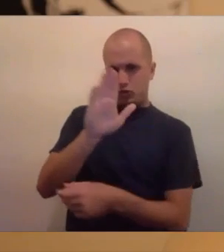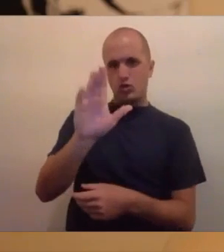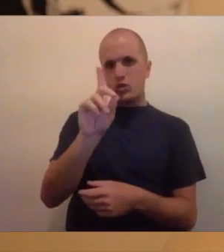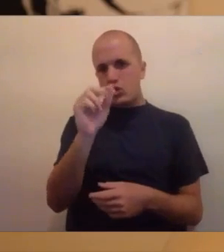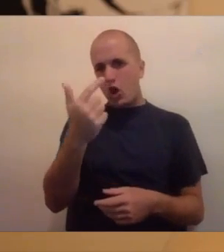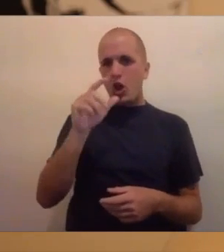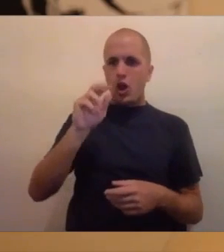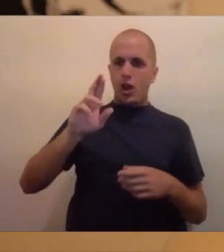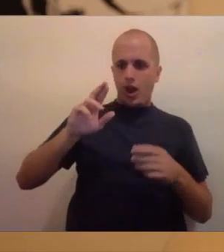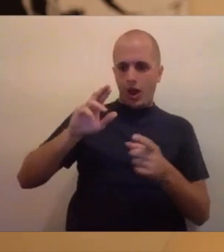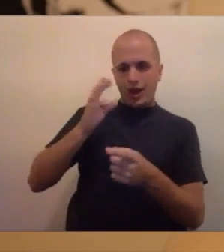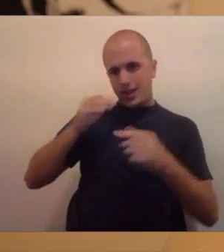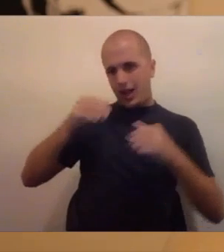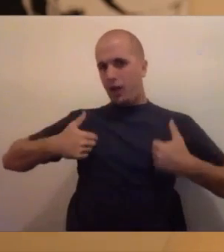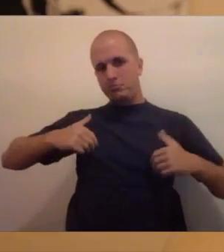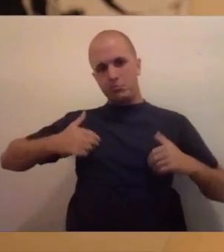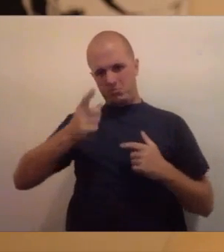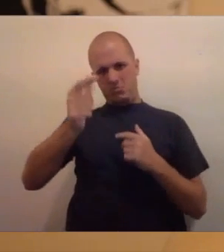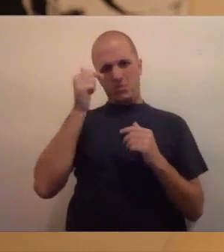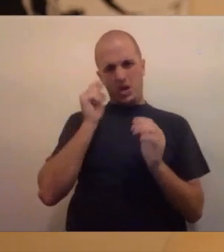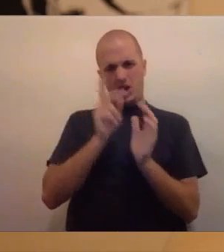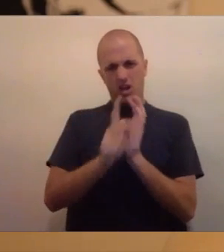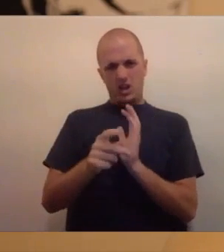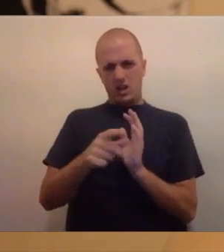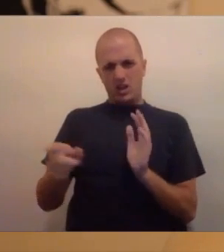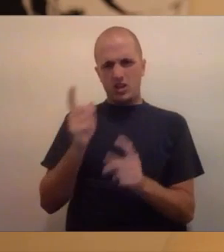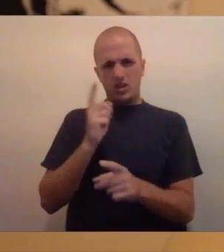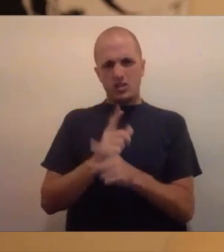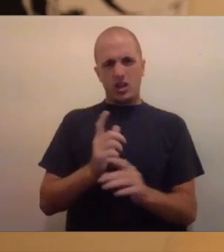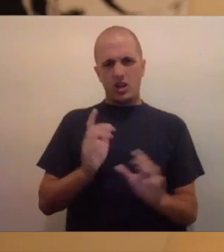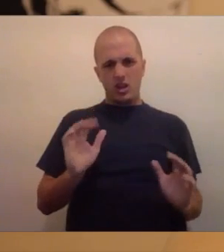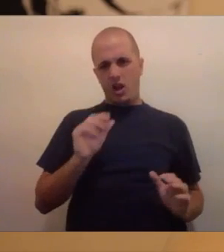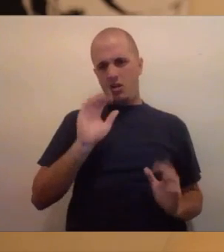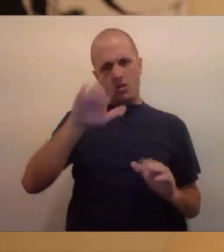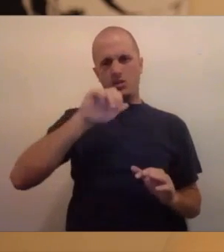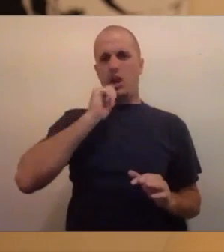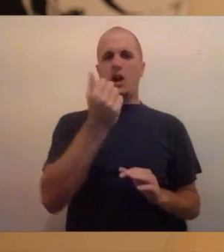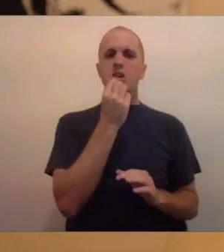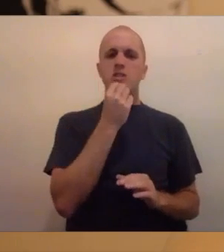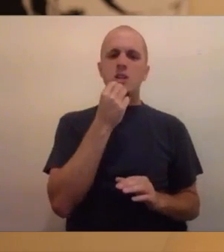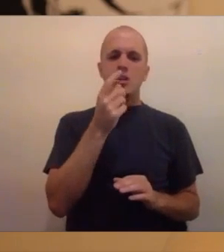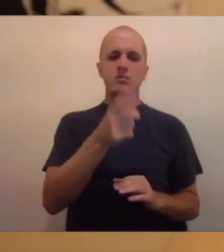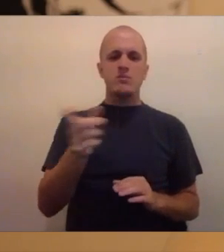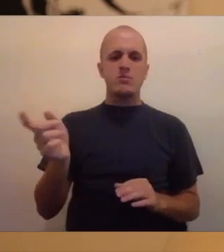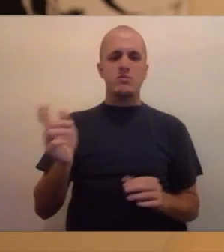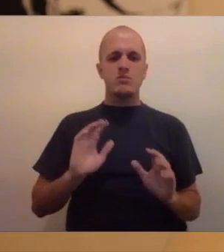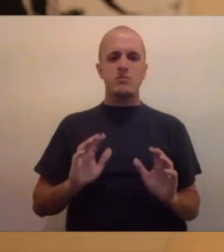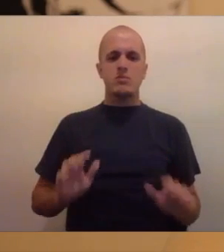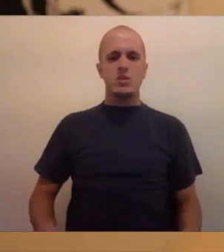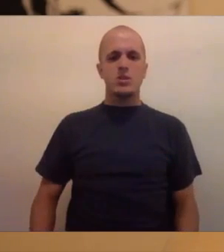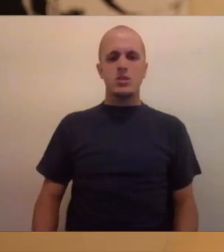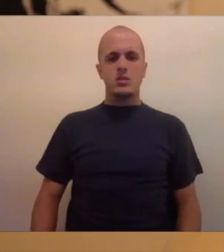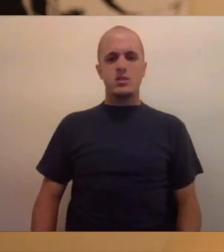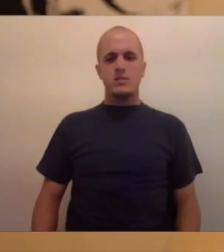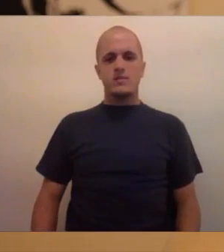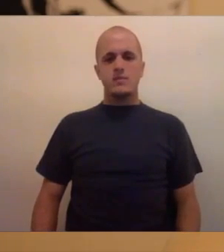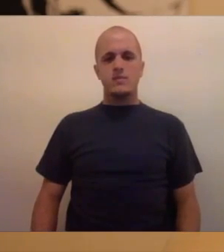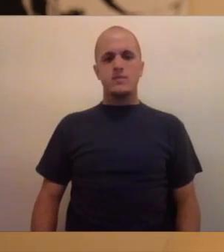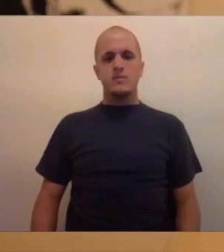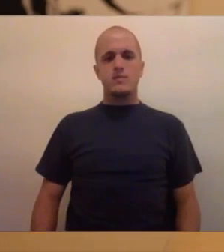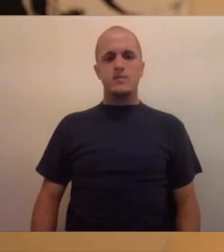you cannot kill it. If you love animals, how can you kill them? Forget eating even.